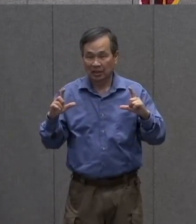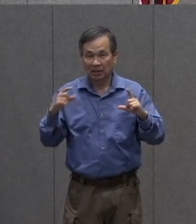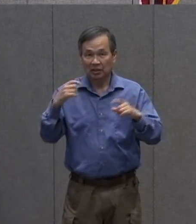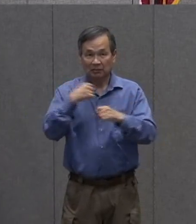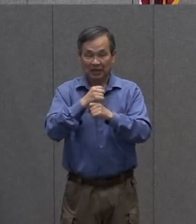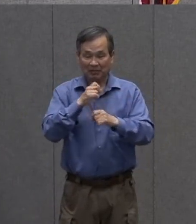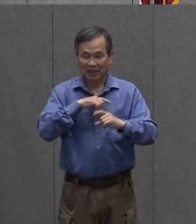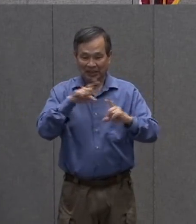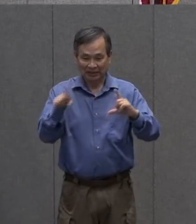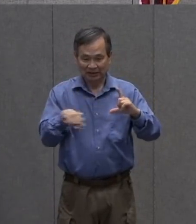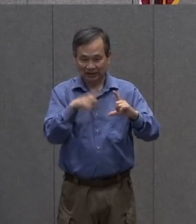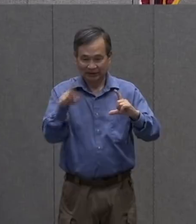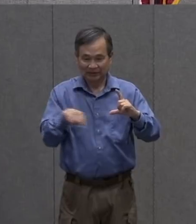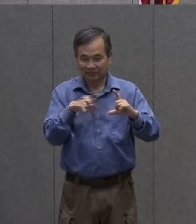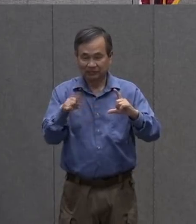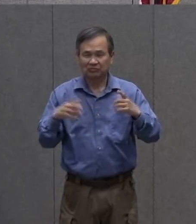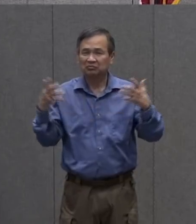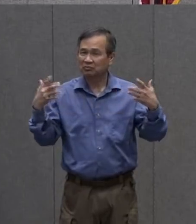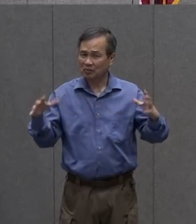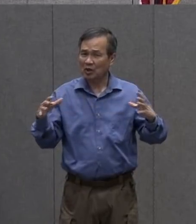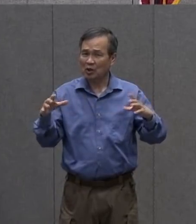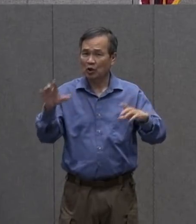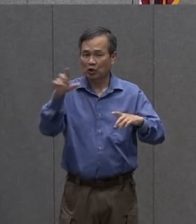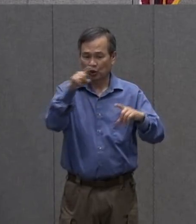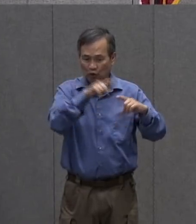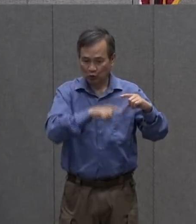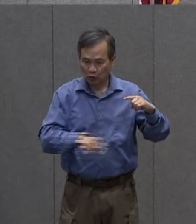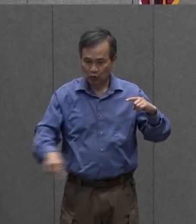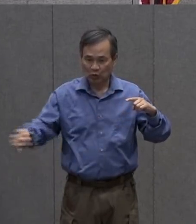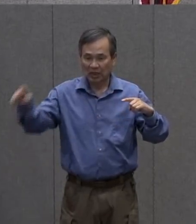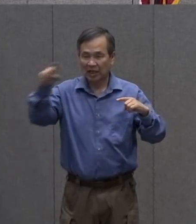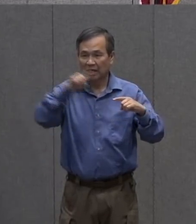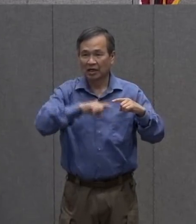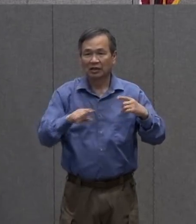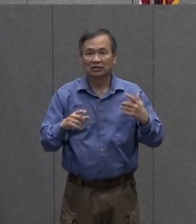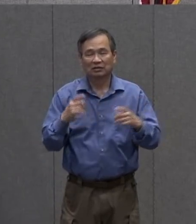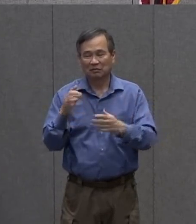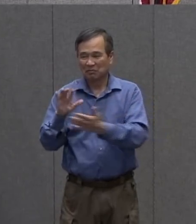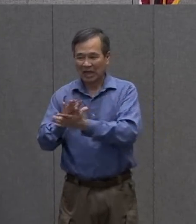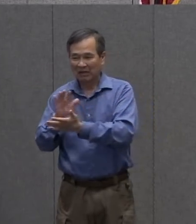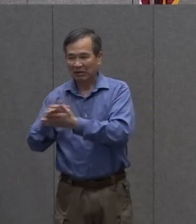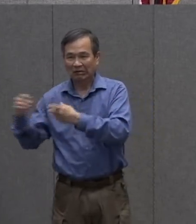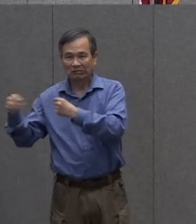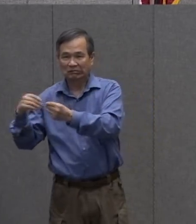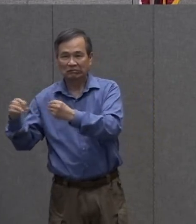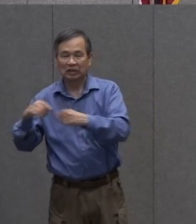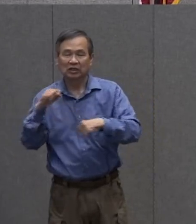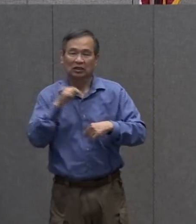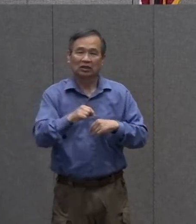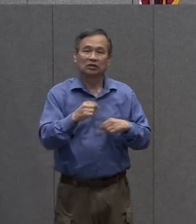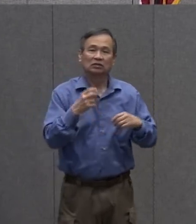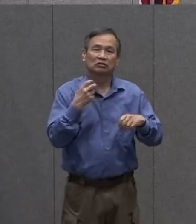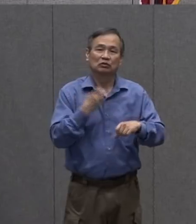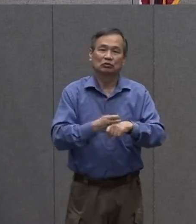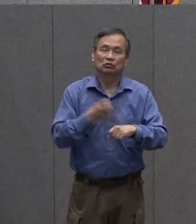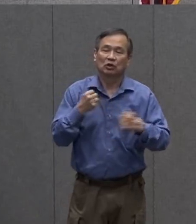I liked it because it was already round, it's a little bit sturdier than regular paper. So I know that it'll hold up a little bit better